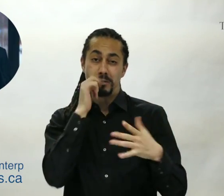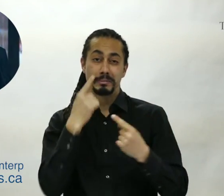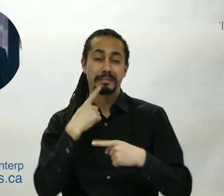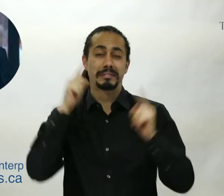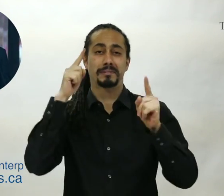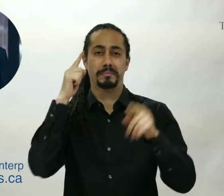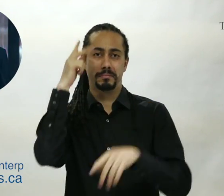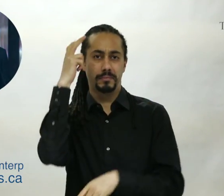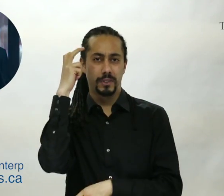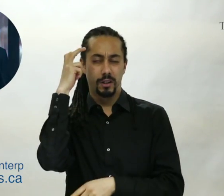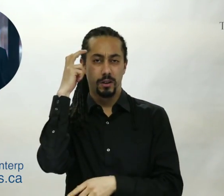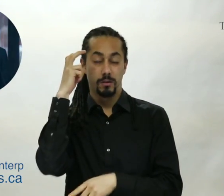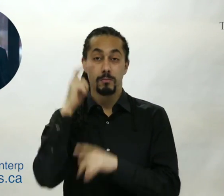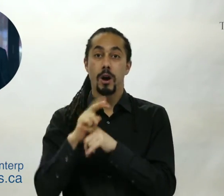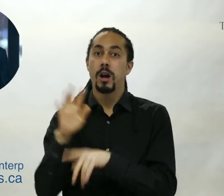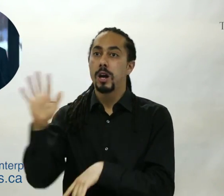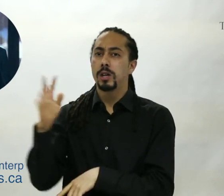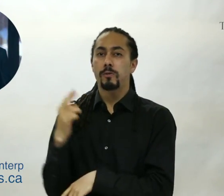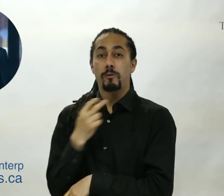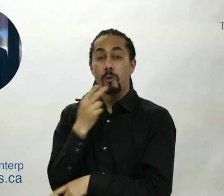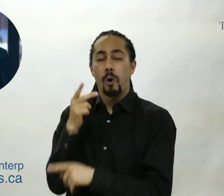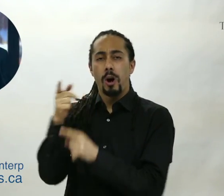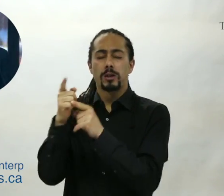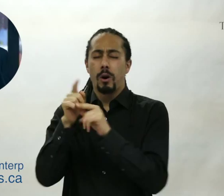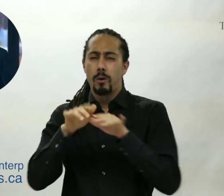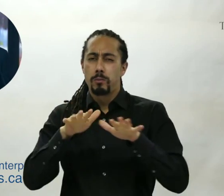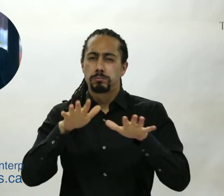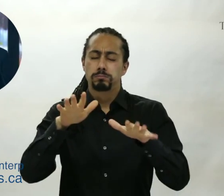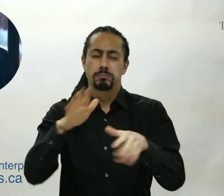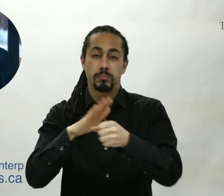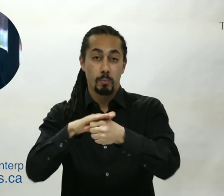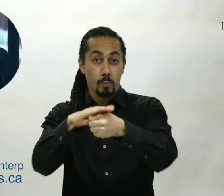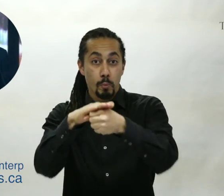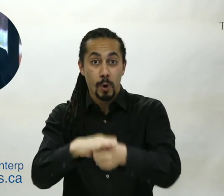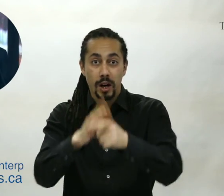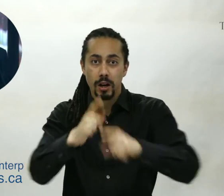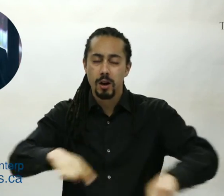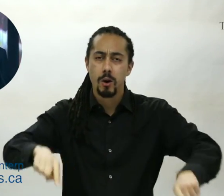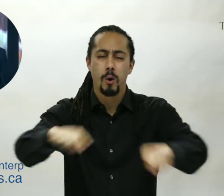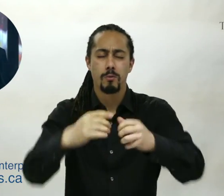Like Dr.King, he would give potent voice to the claims of the oppressed and the